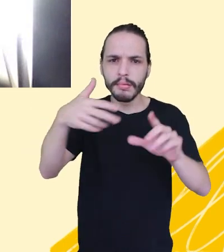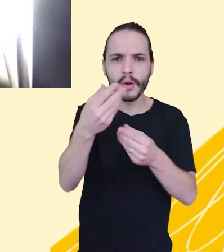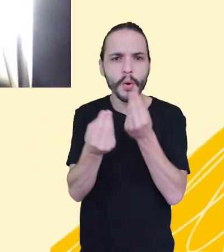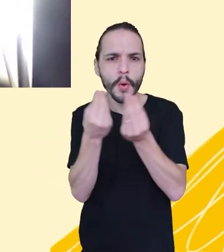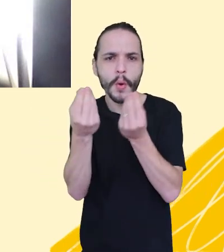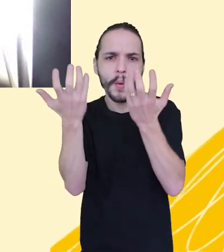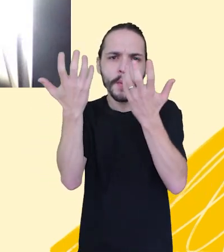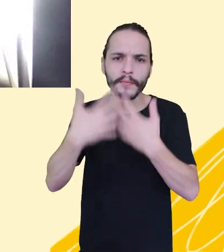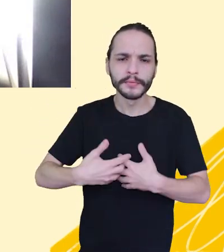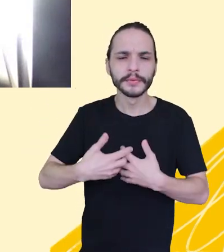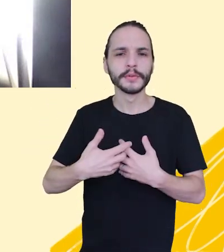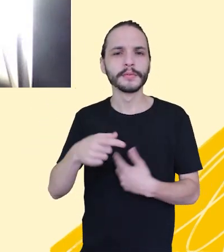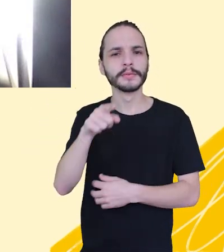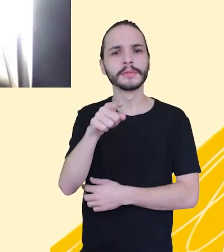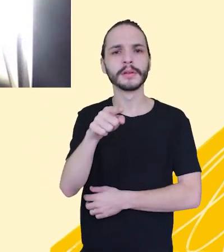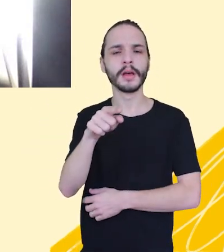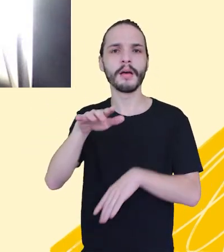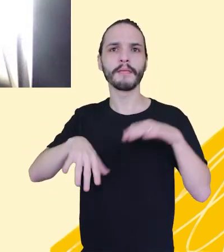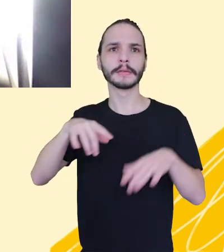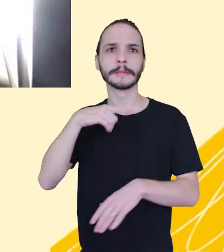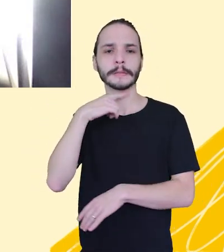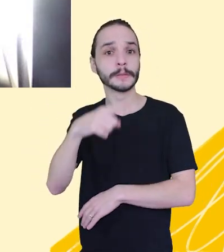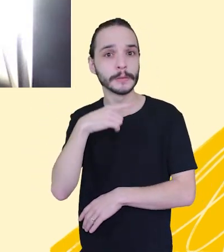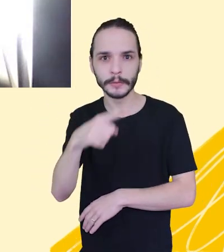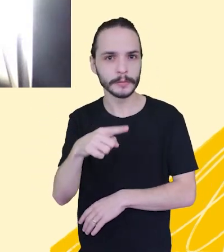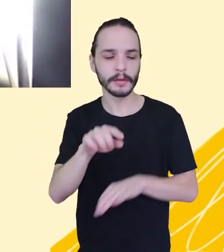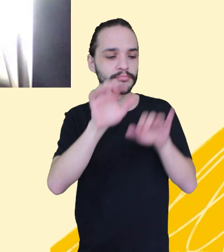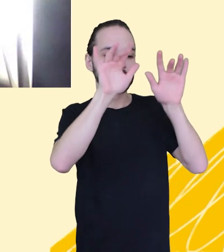makes you unable to write the scene.